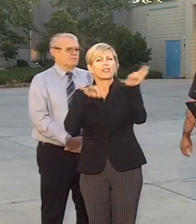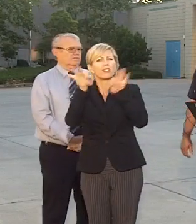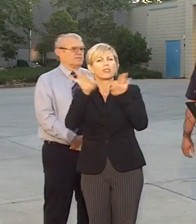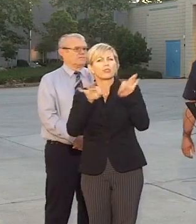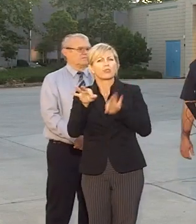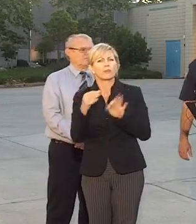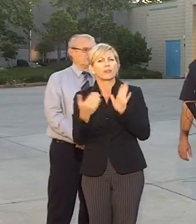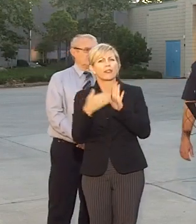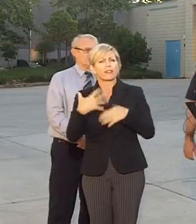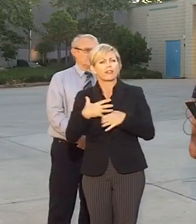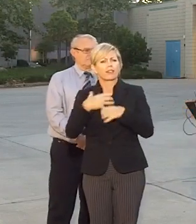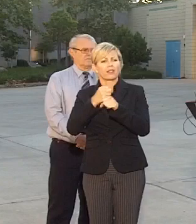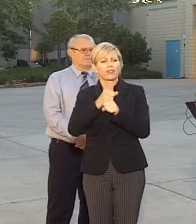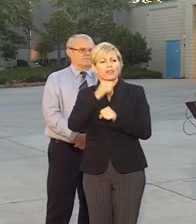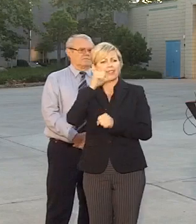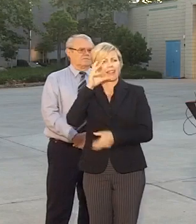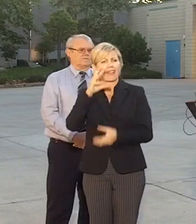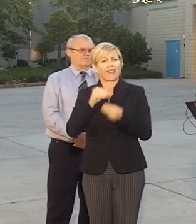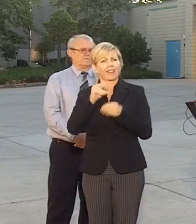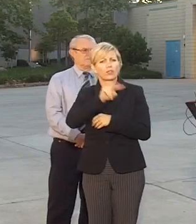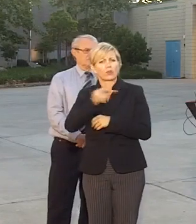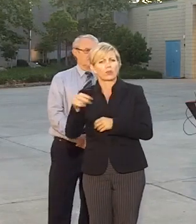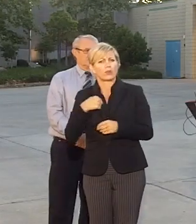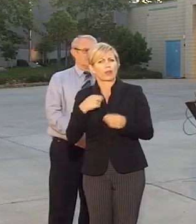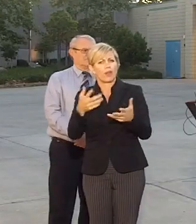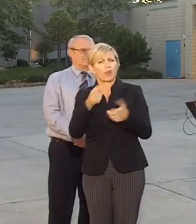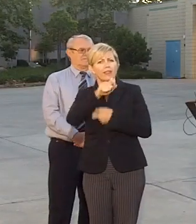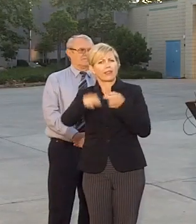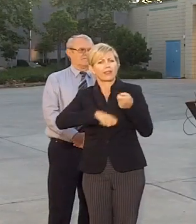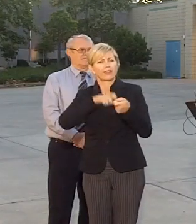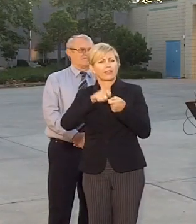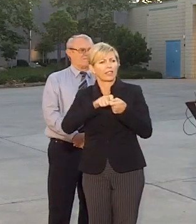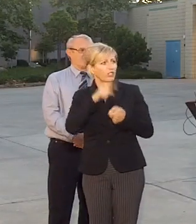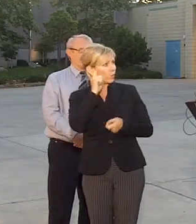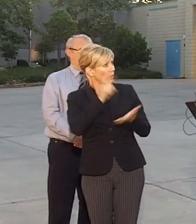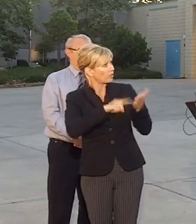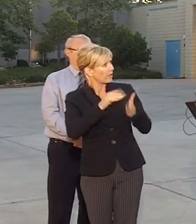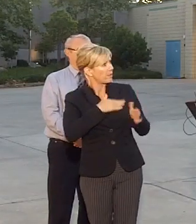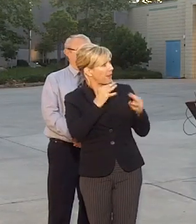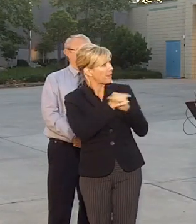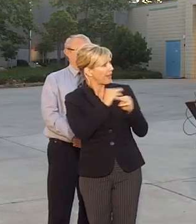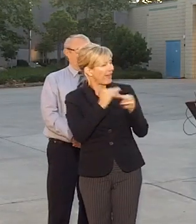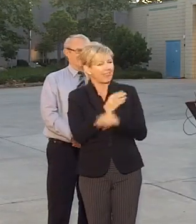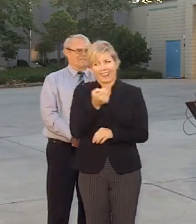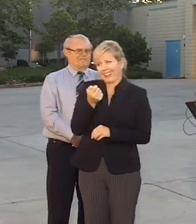checking my math oh baby a little okay